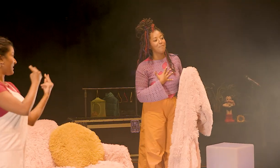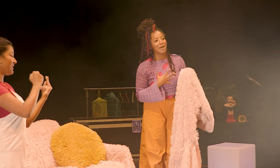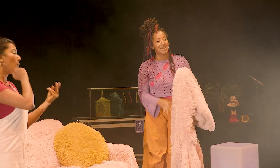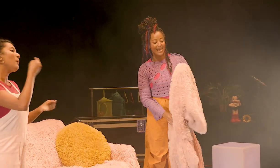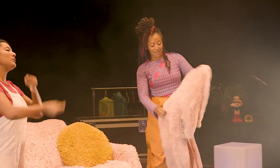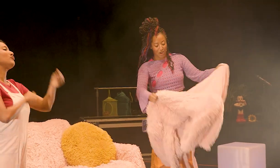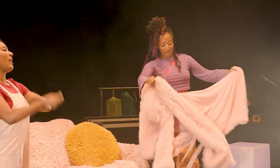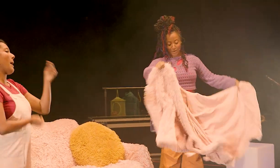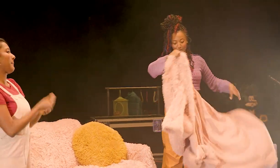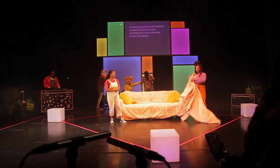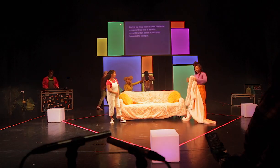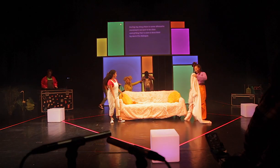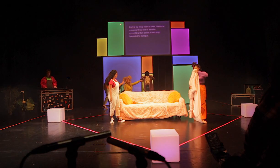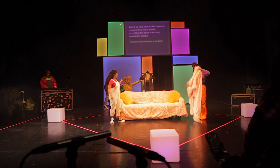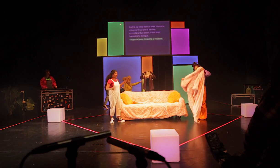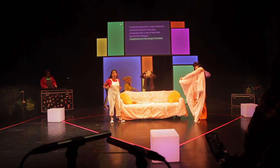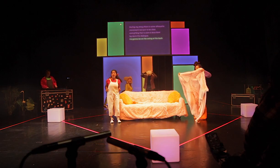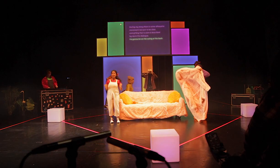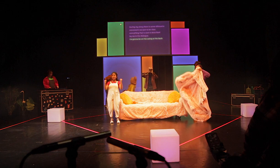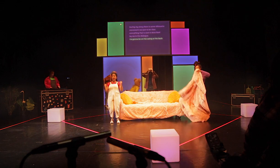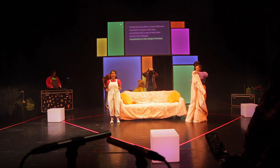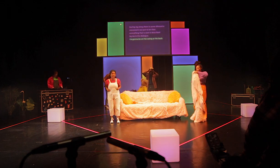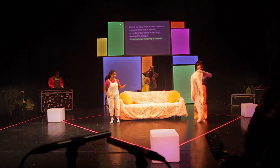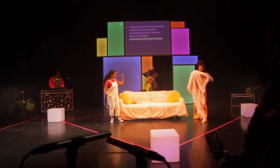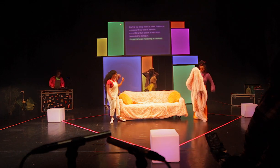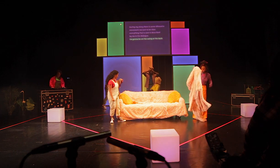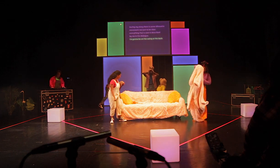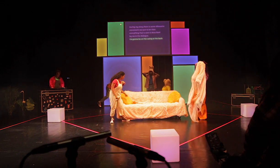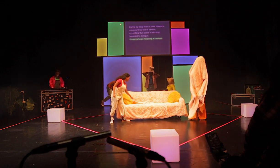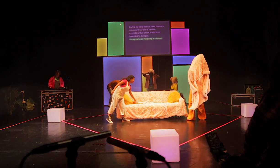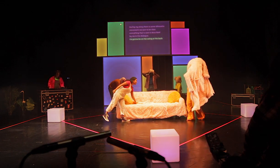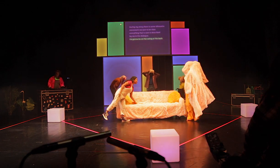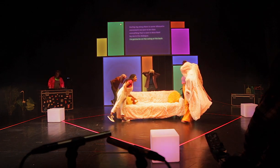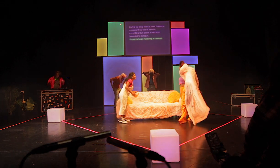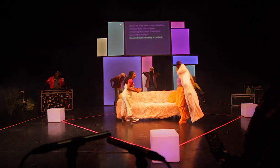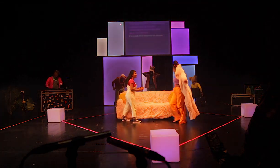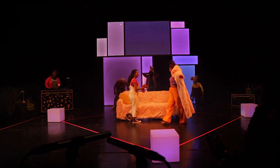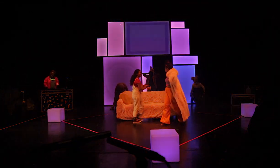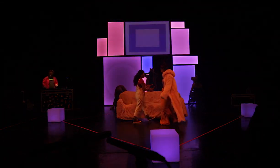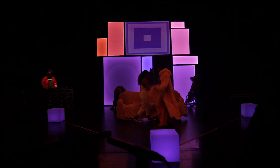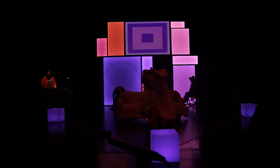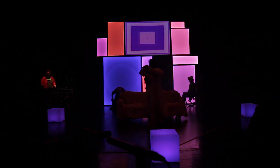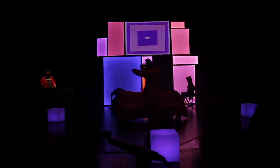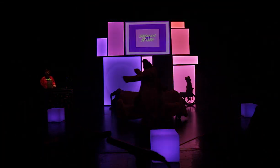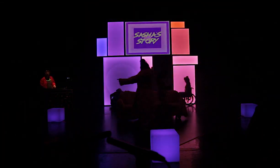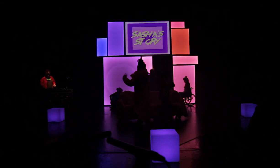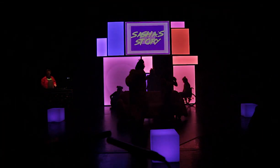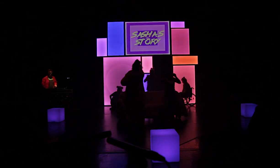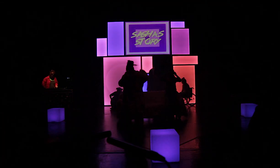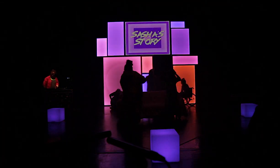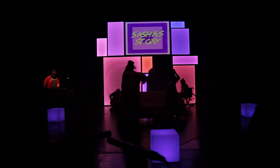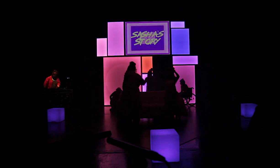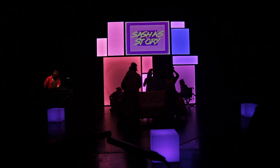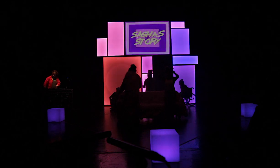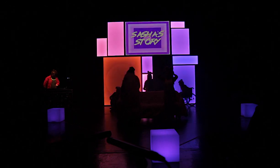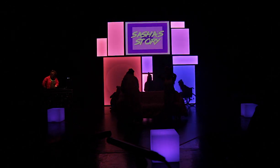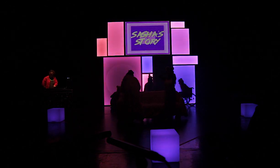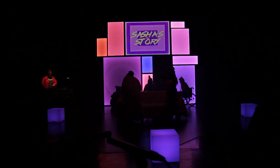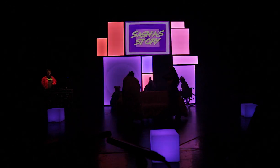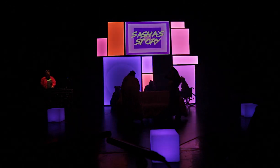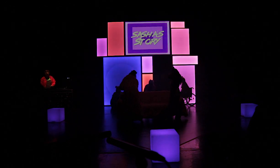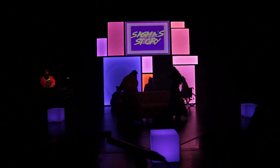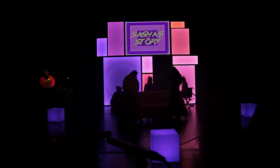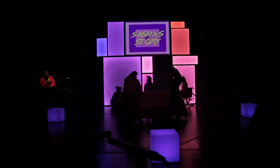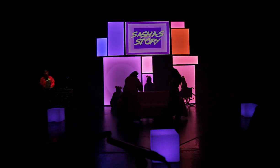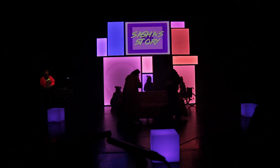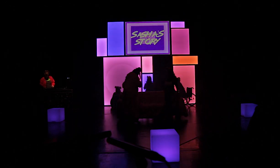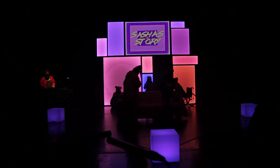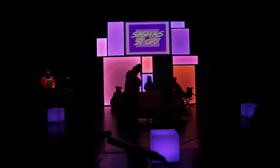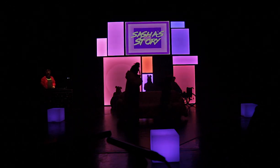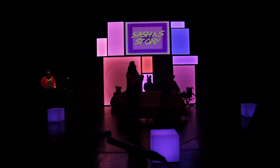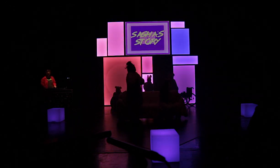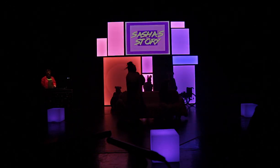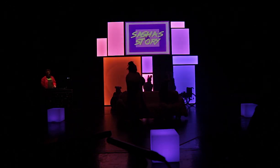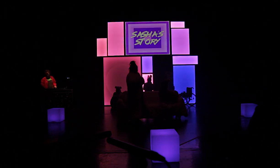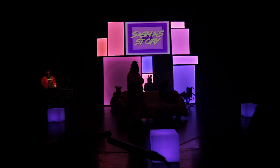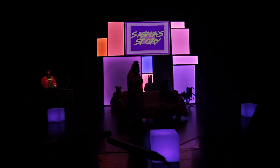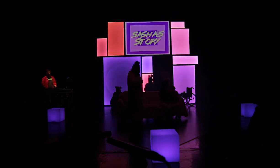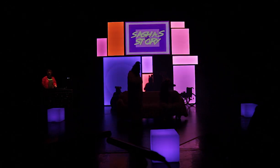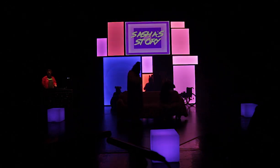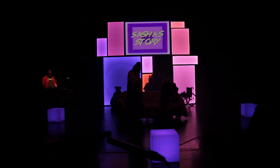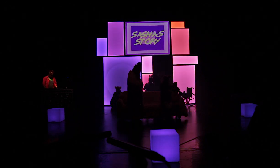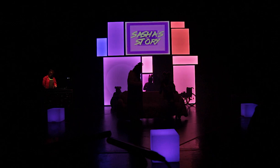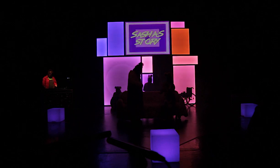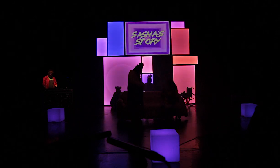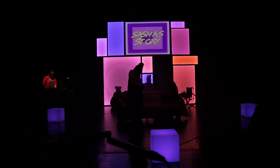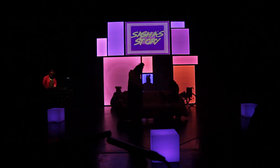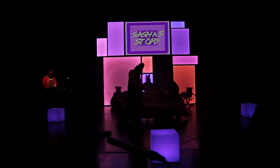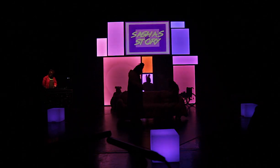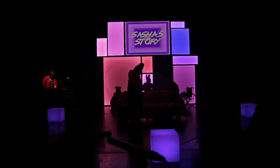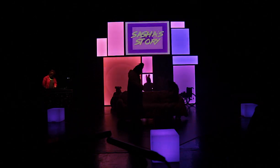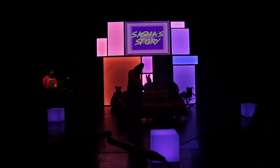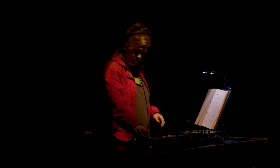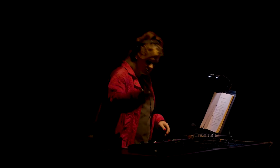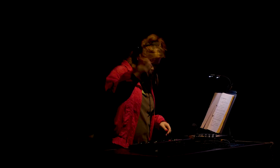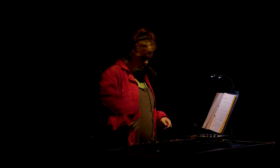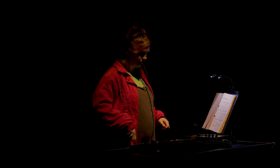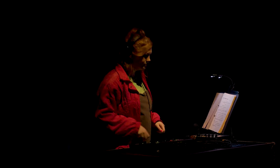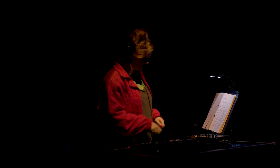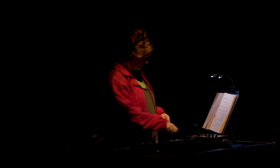[ # HIGH PITCHED MUSIC WITH A TUNE OVER A BEAT ]